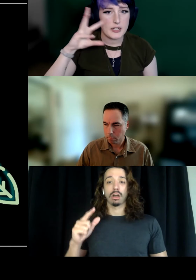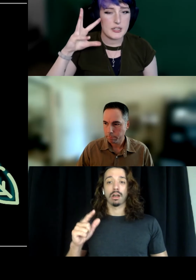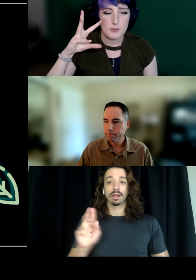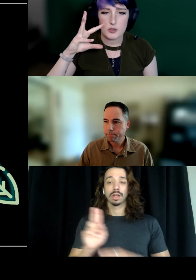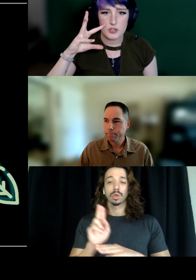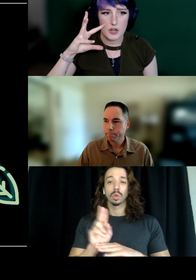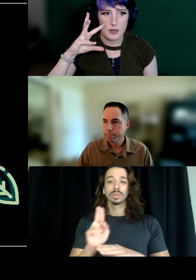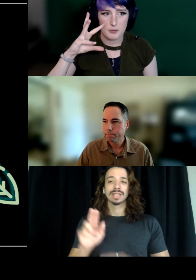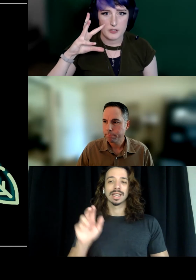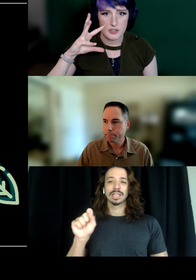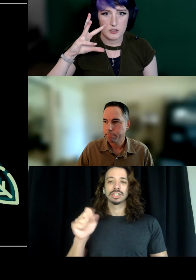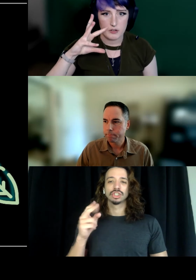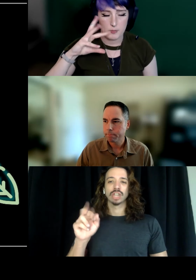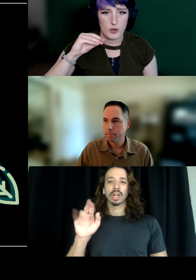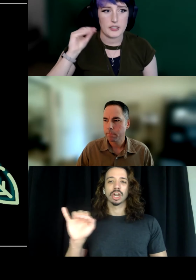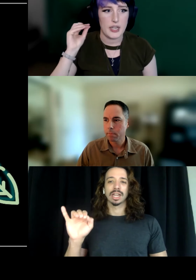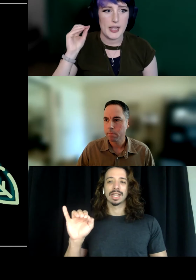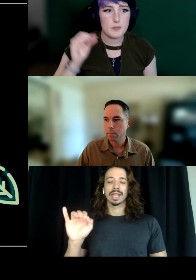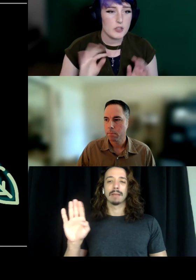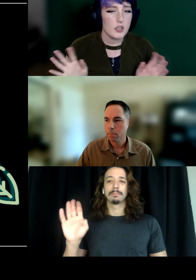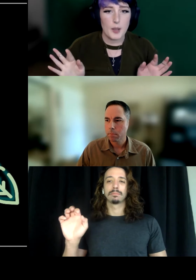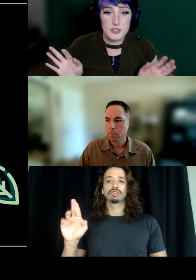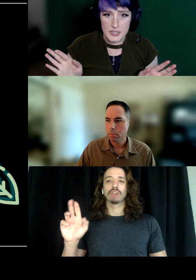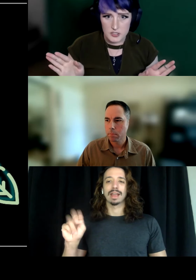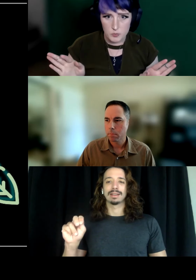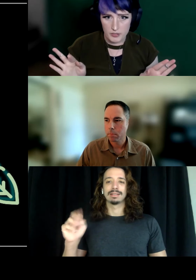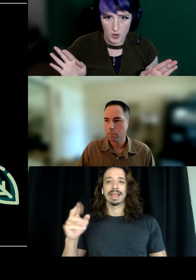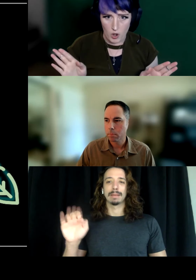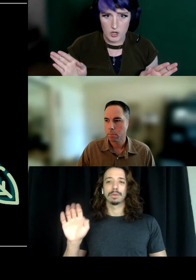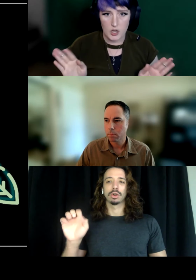Haber, I can I'm so sorry if I'm not pronouncing your name correctly, I obsessed with their work.